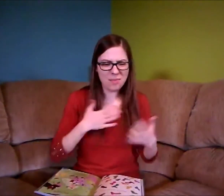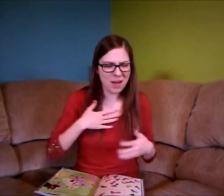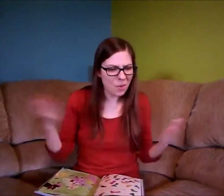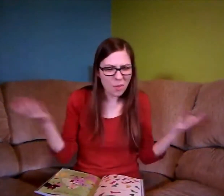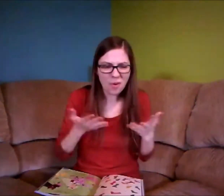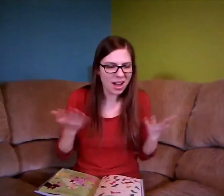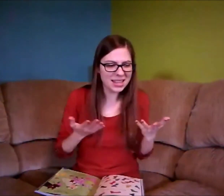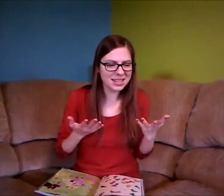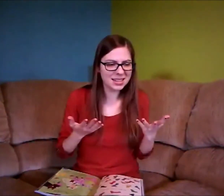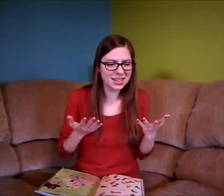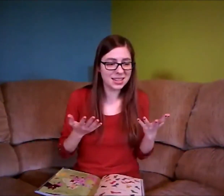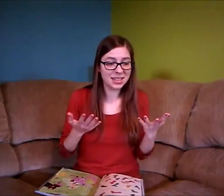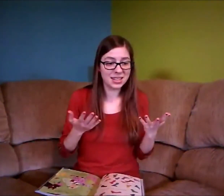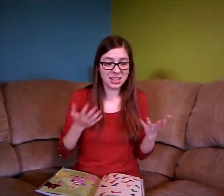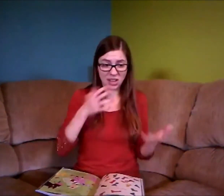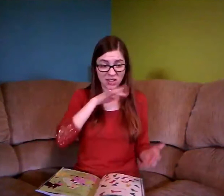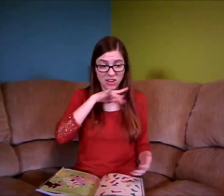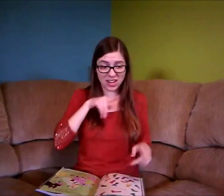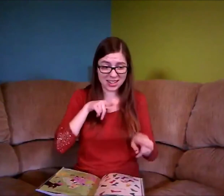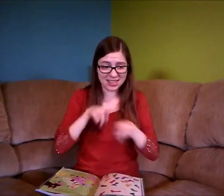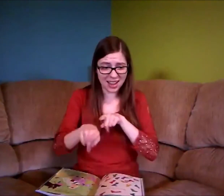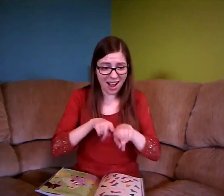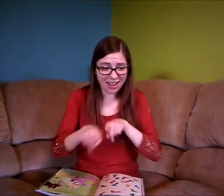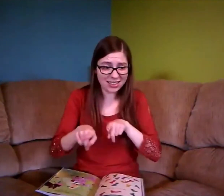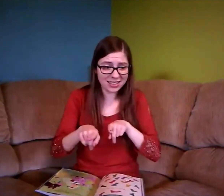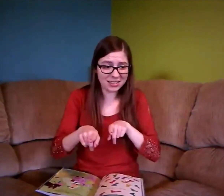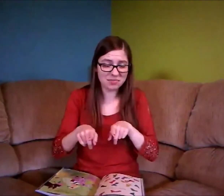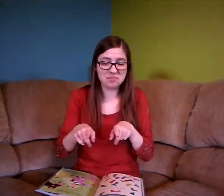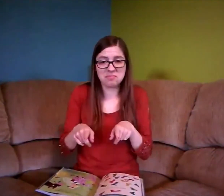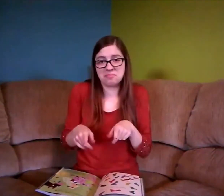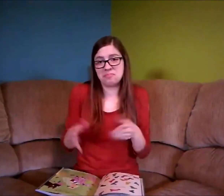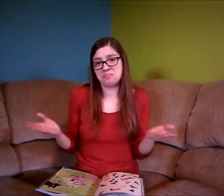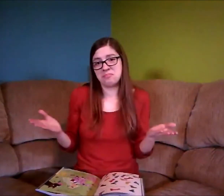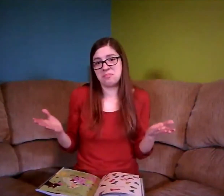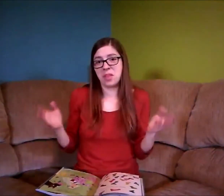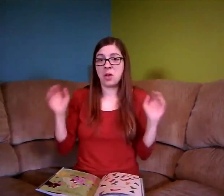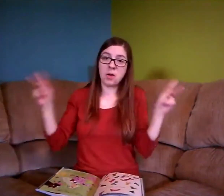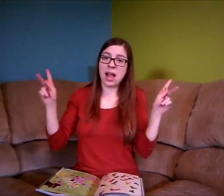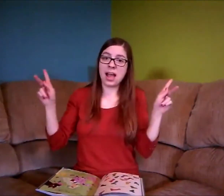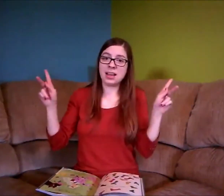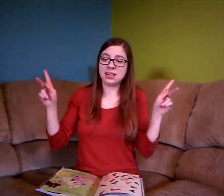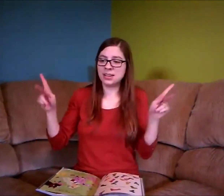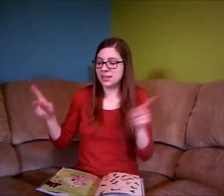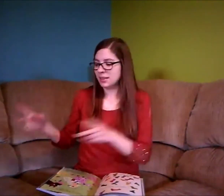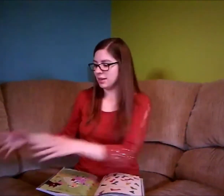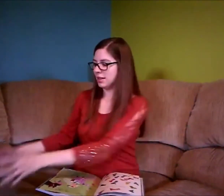Rapunzel threw down dirty socks.